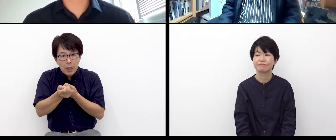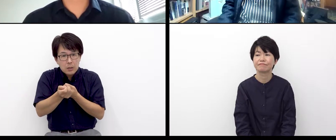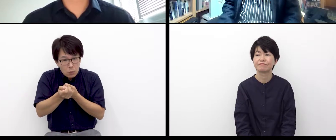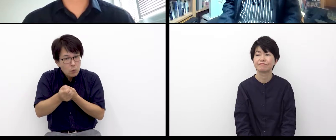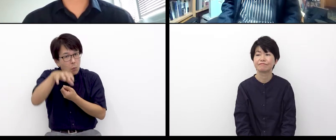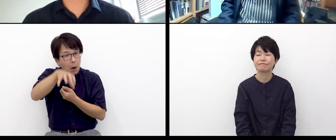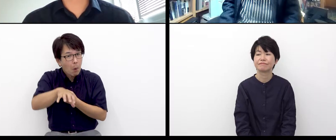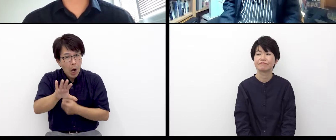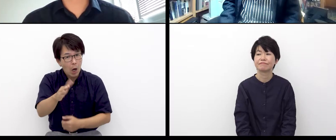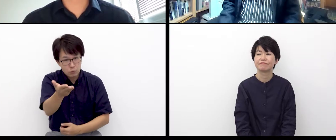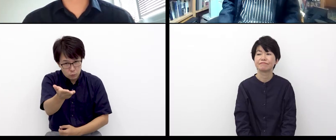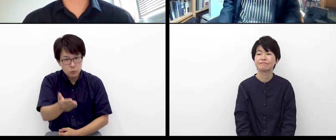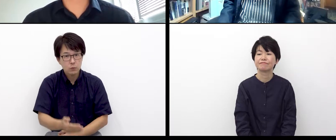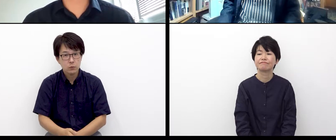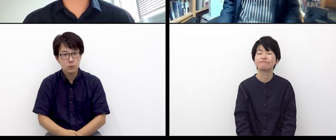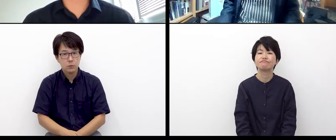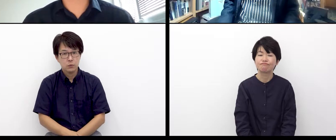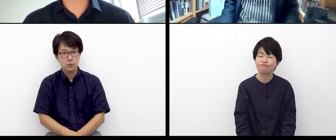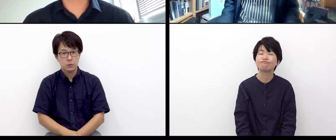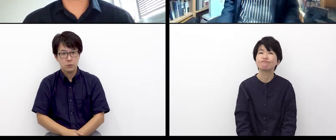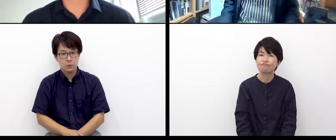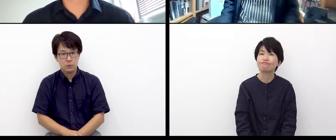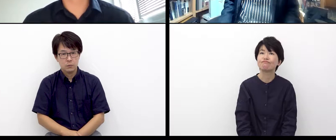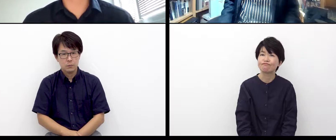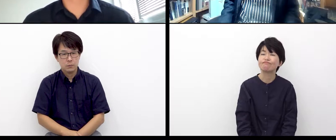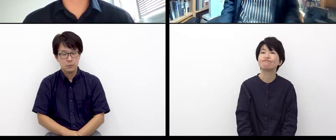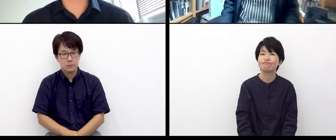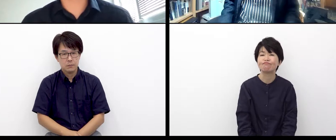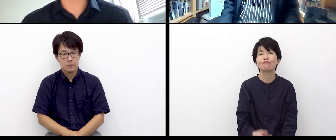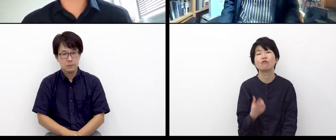Well, ummm, we only have small cases like that.